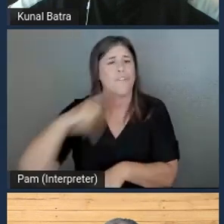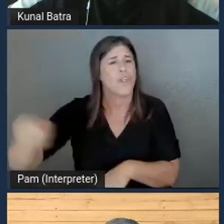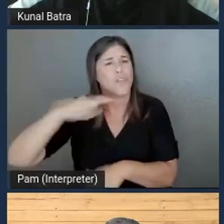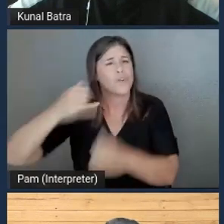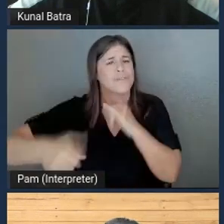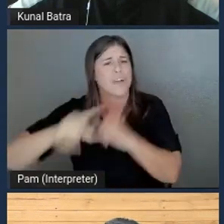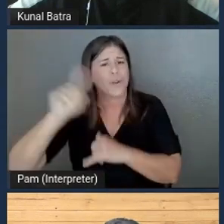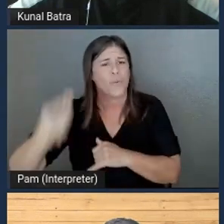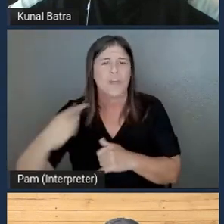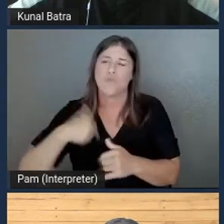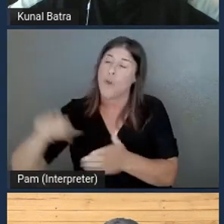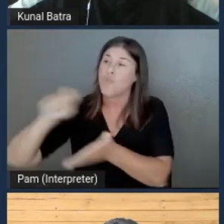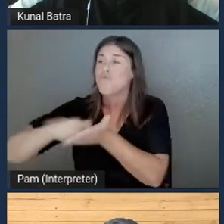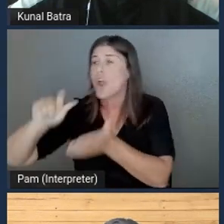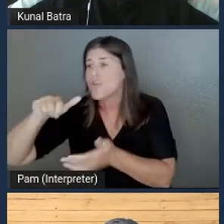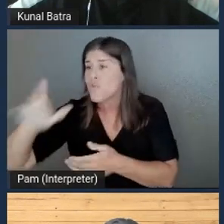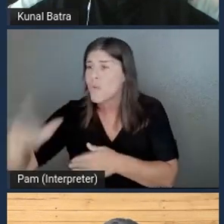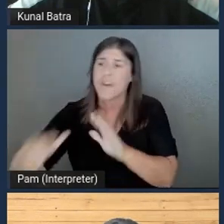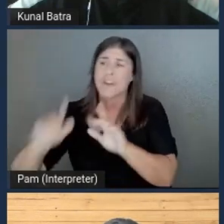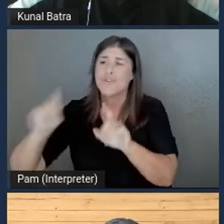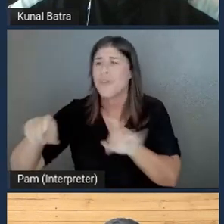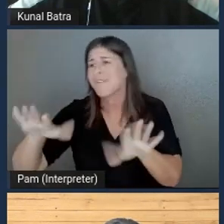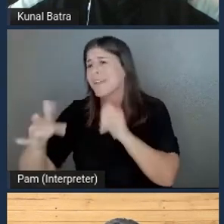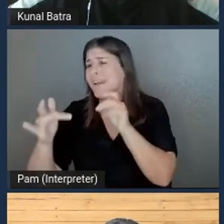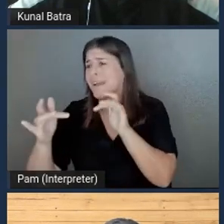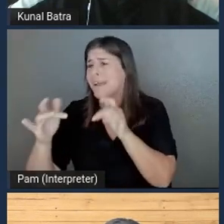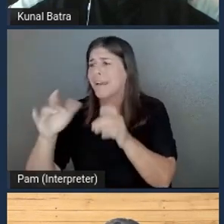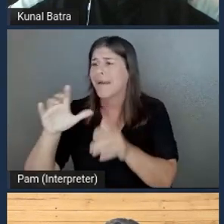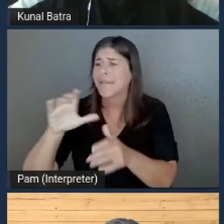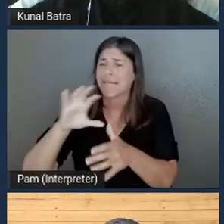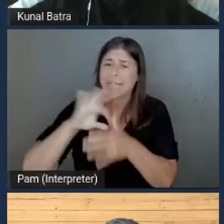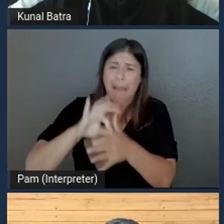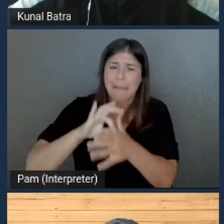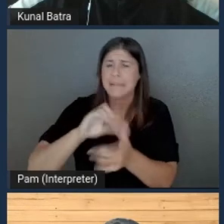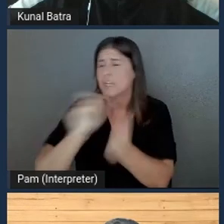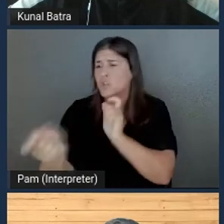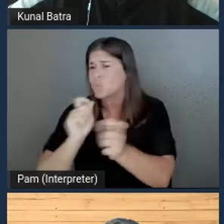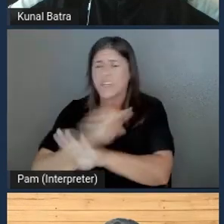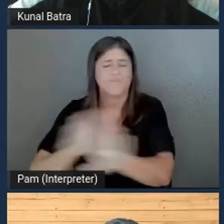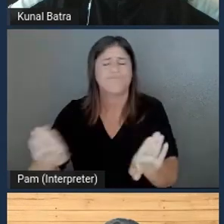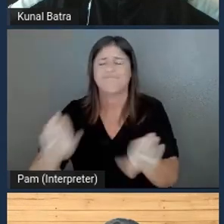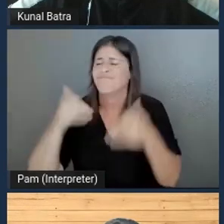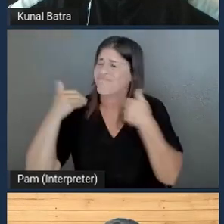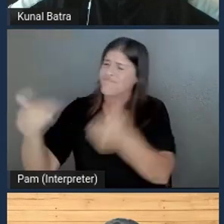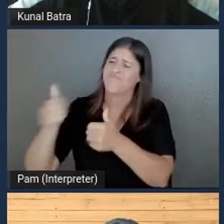you have to context switch, and all of that, you can just pass it on to QuickSight